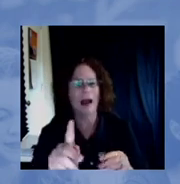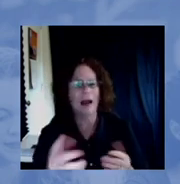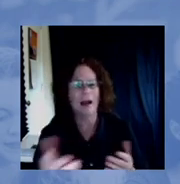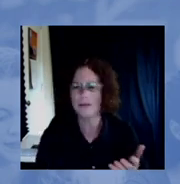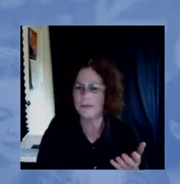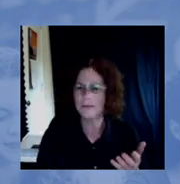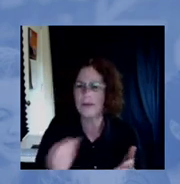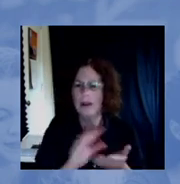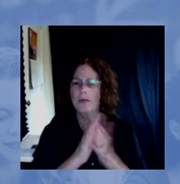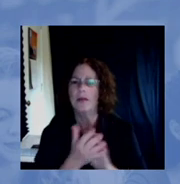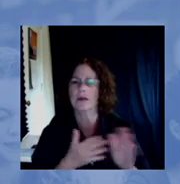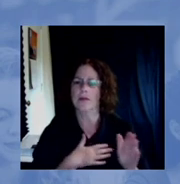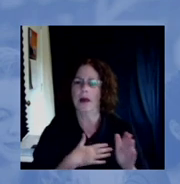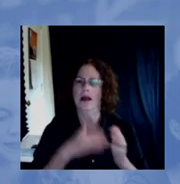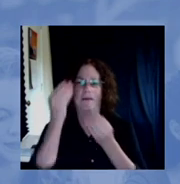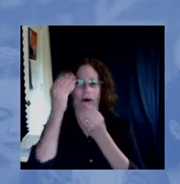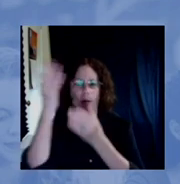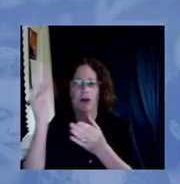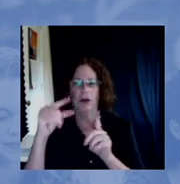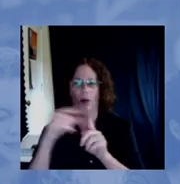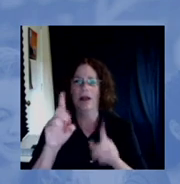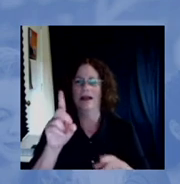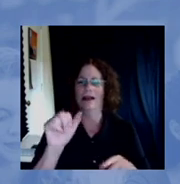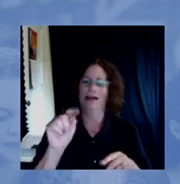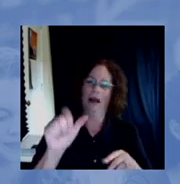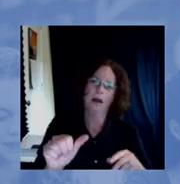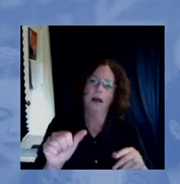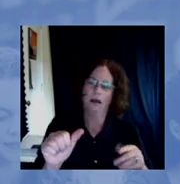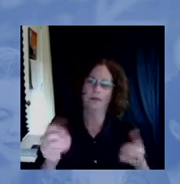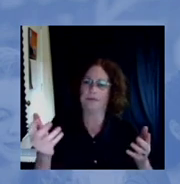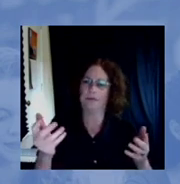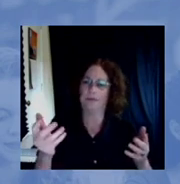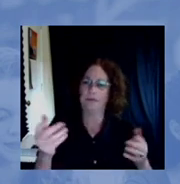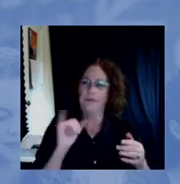SEE, WHAT THAT WORD DATA I ALWAYS SAY TO FOLKS, I'VE GOT A BETTER WORD THAN DATA.